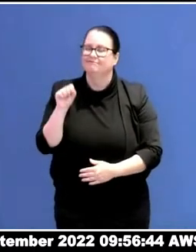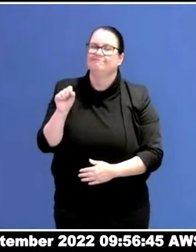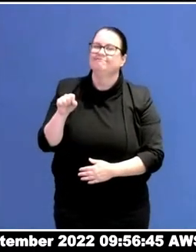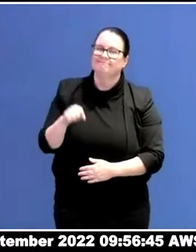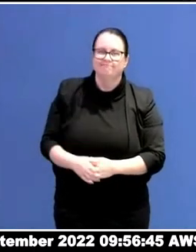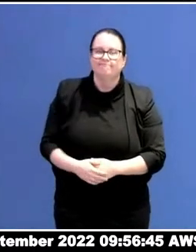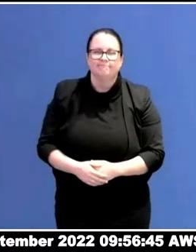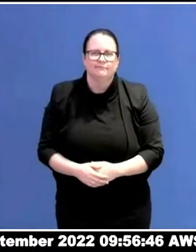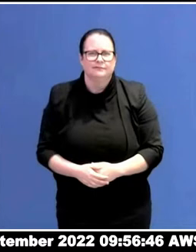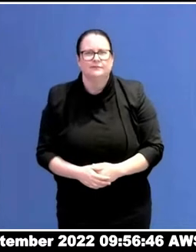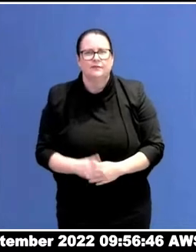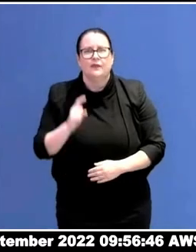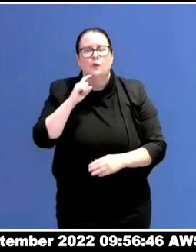He was a lot easier to deal with.